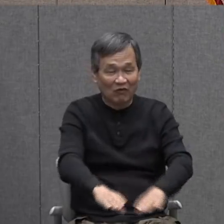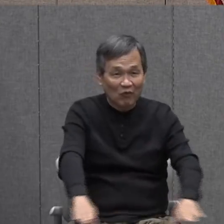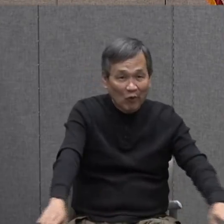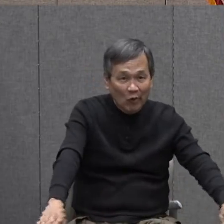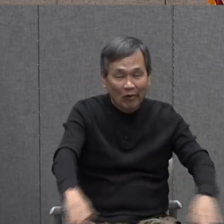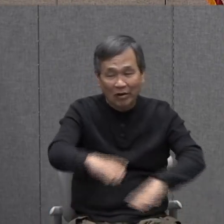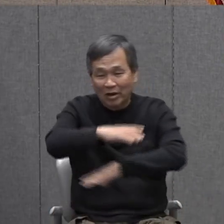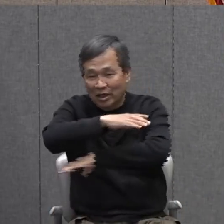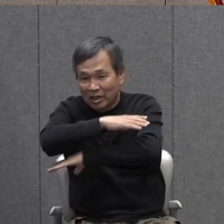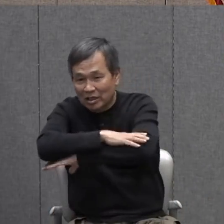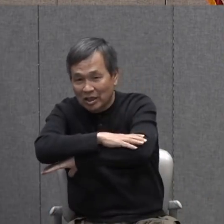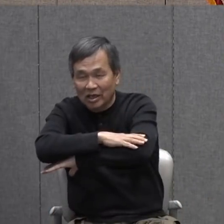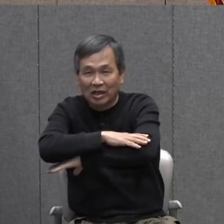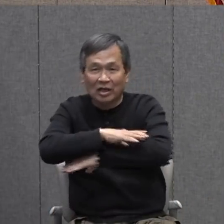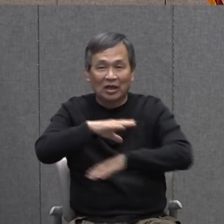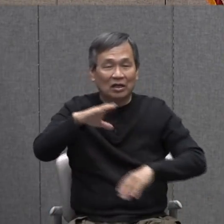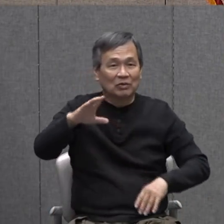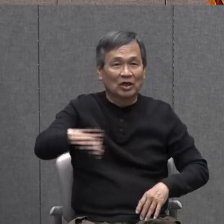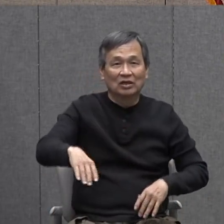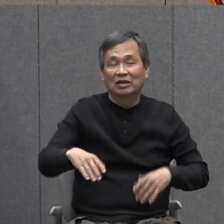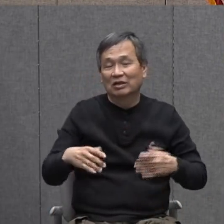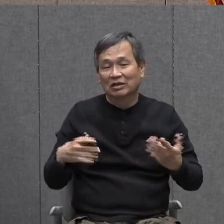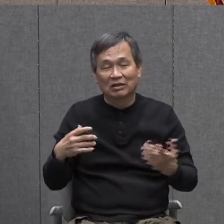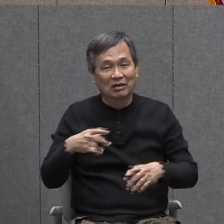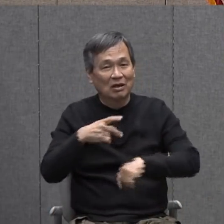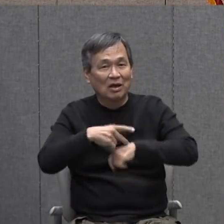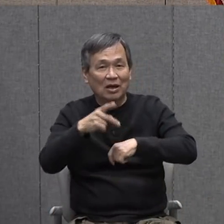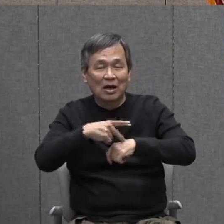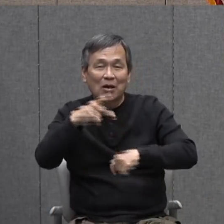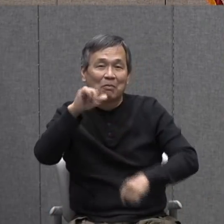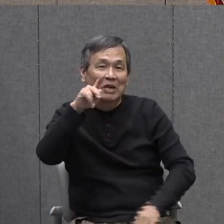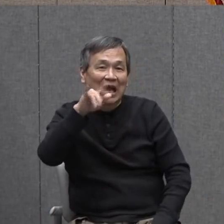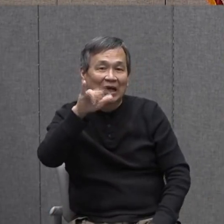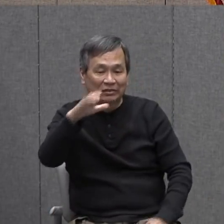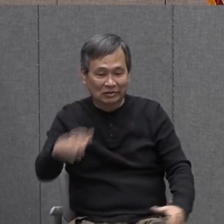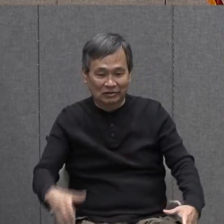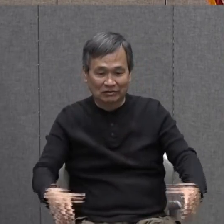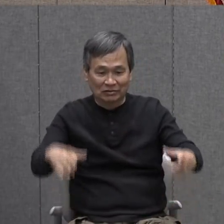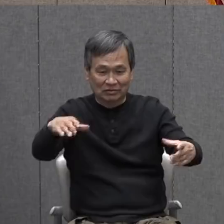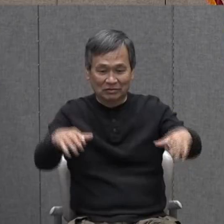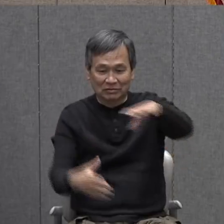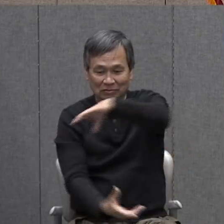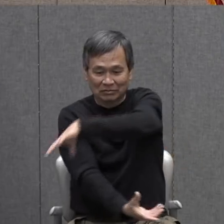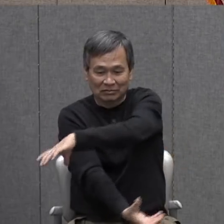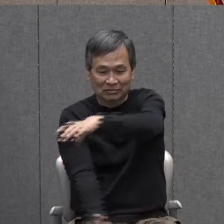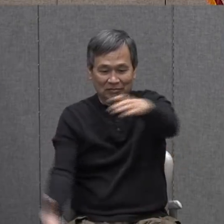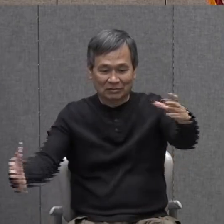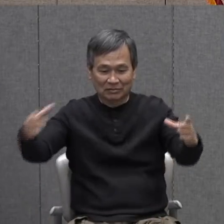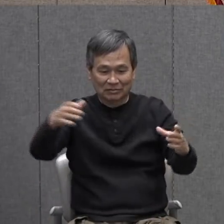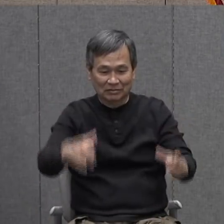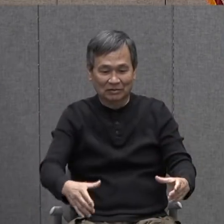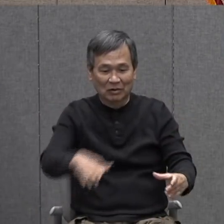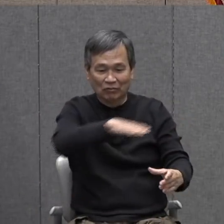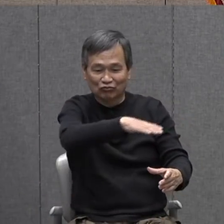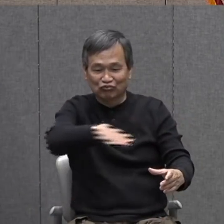You can flip a plastic bin upside down and work on that somewhere where you feel comfortable making art.